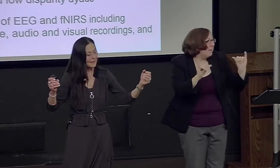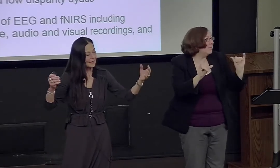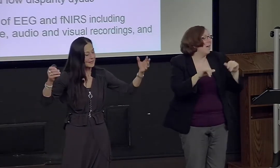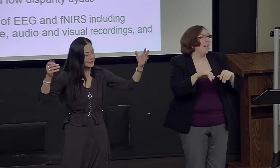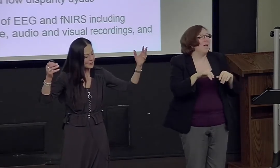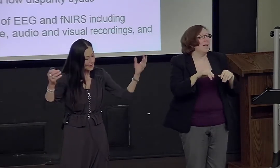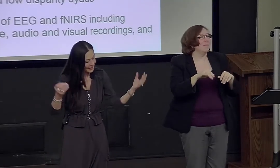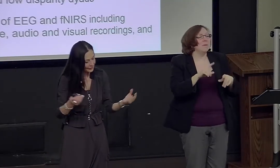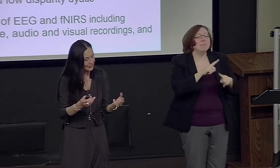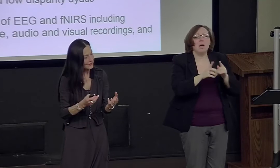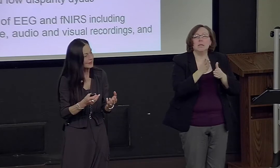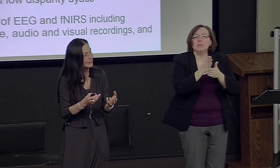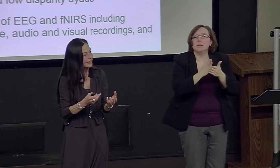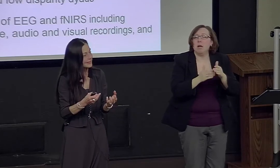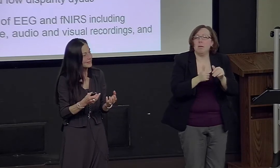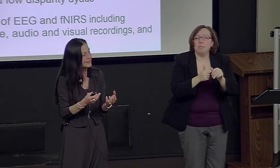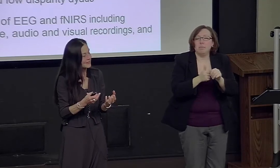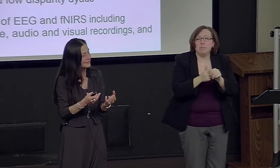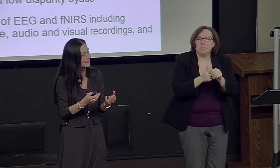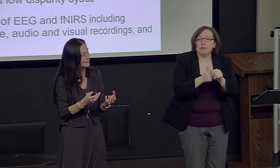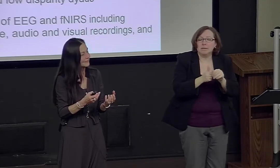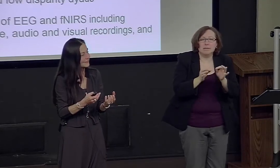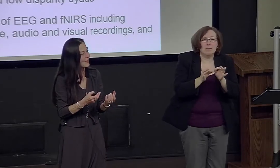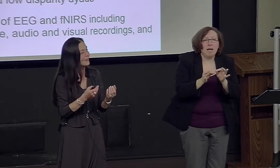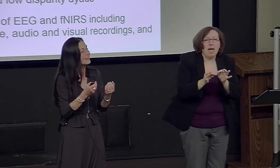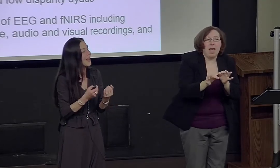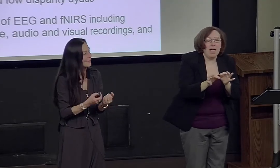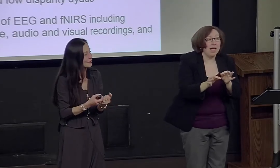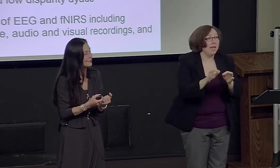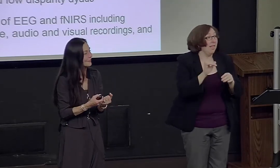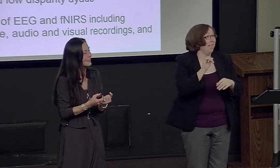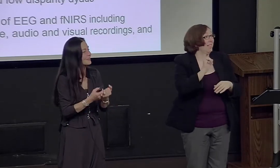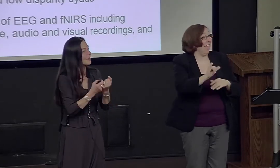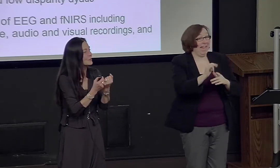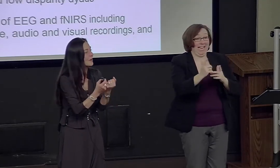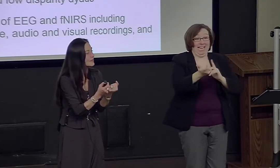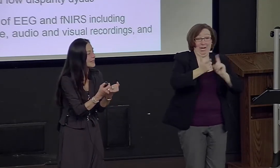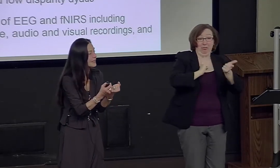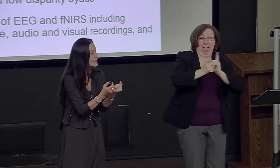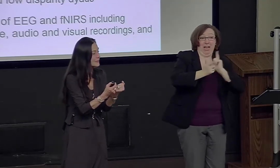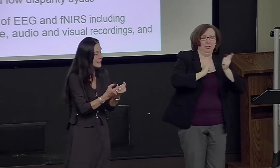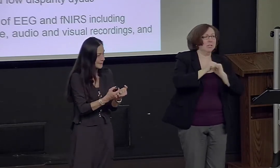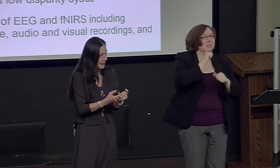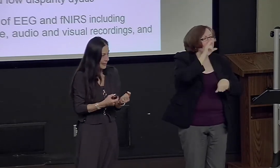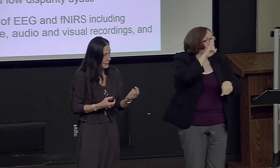and the interaction is still not natural. It's not spontaneous.